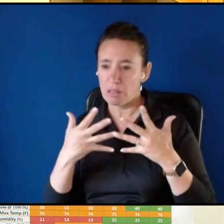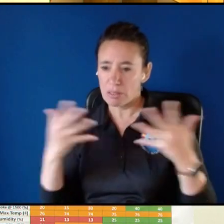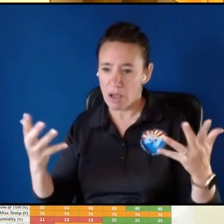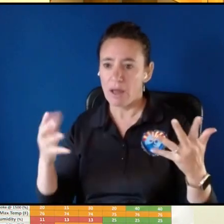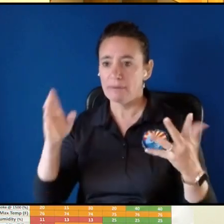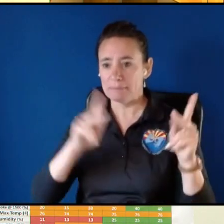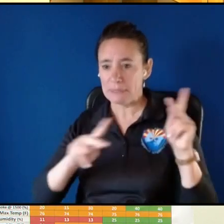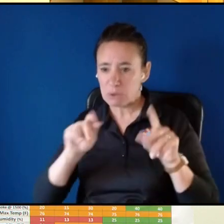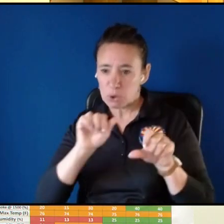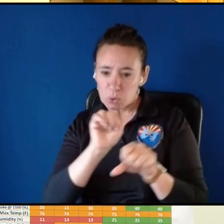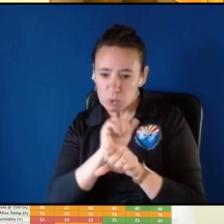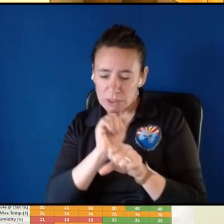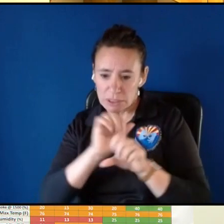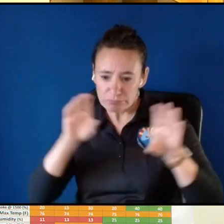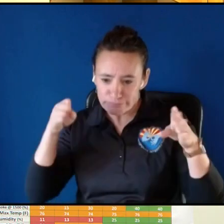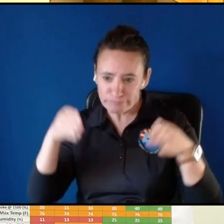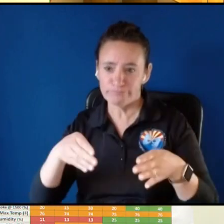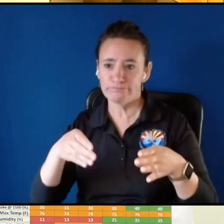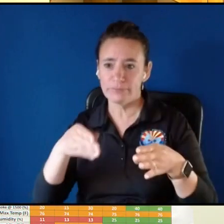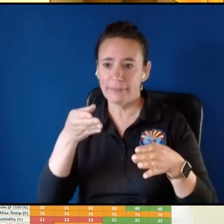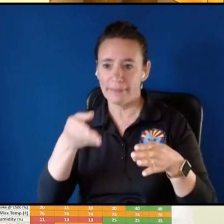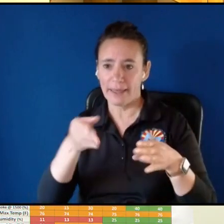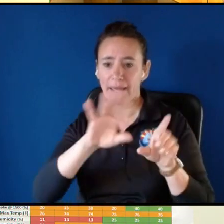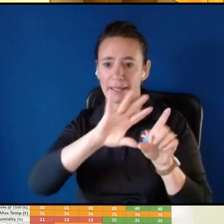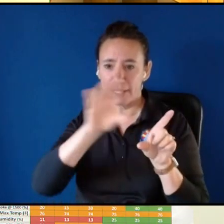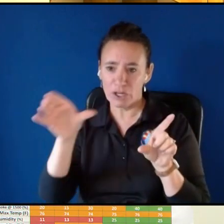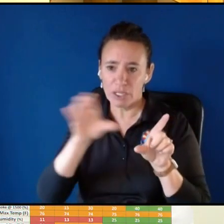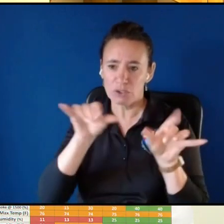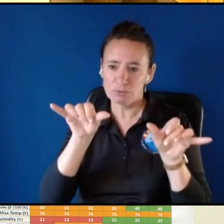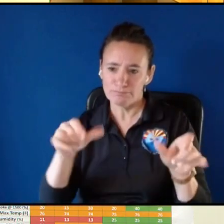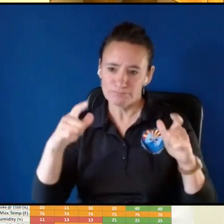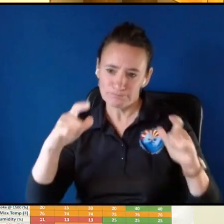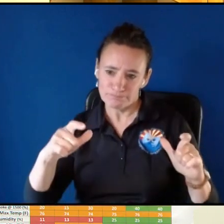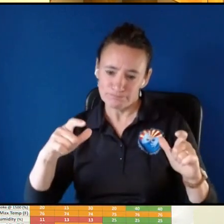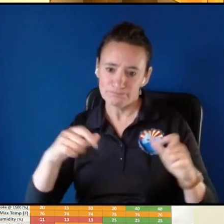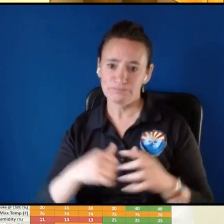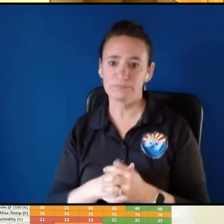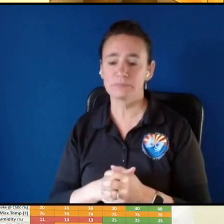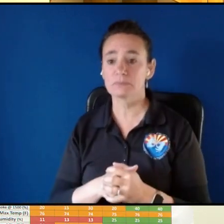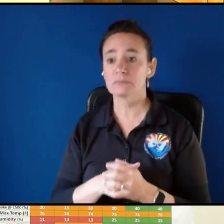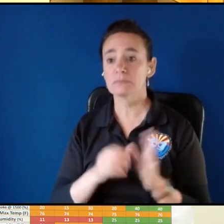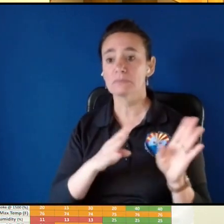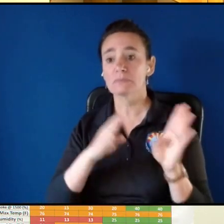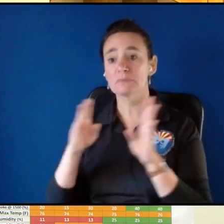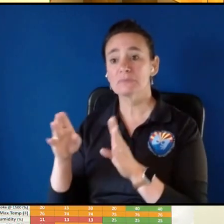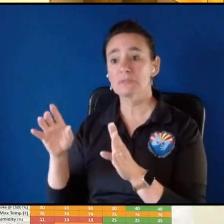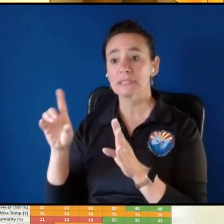Another place that we've been focused over here is in Division "Kilo" in the Chacon Corridor all the way to